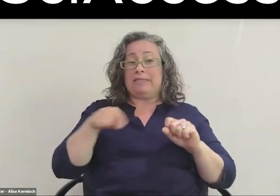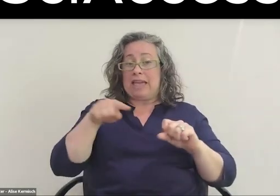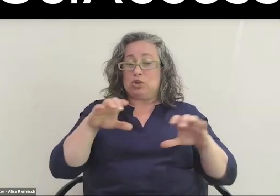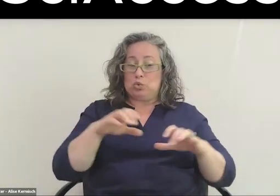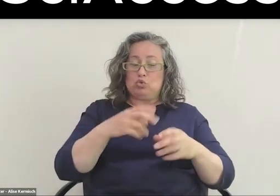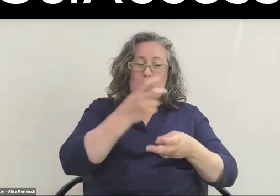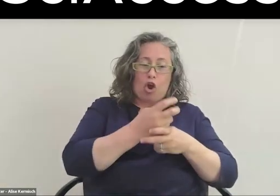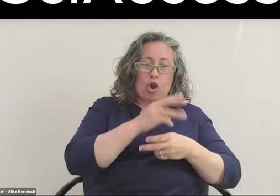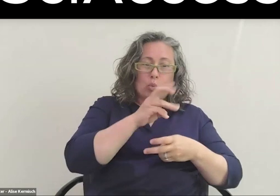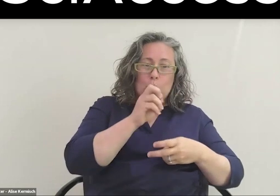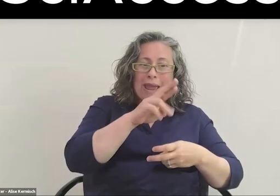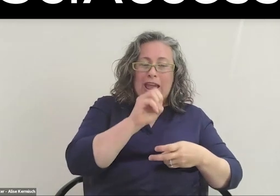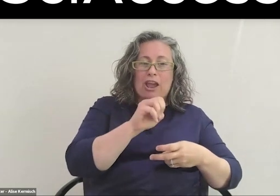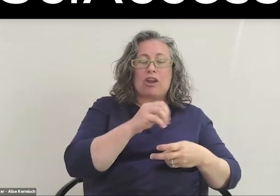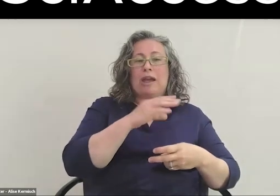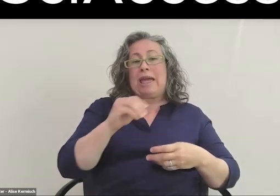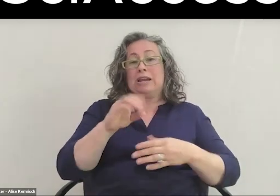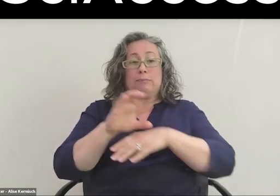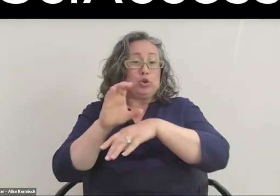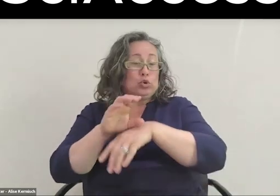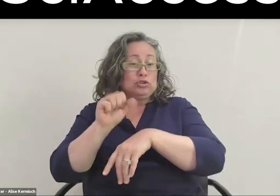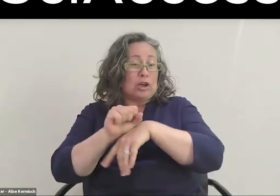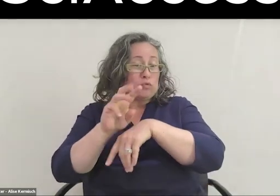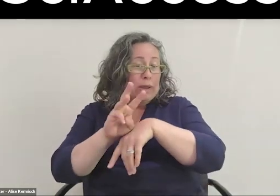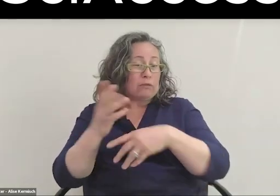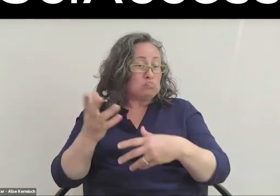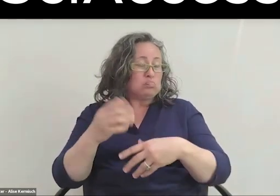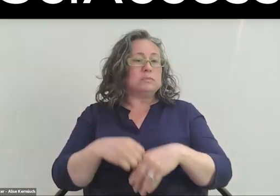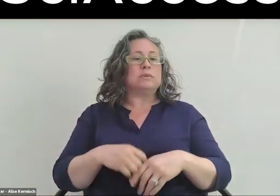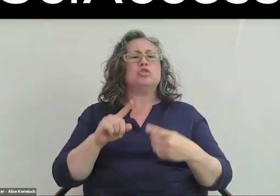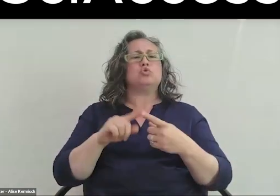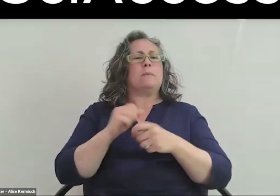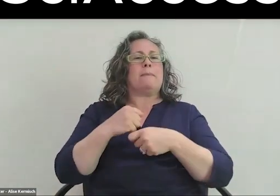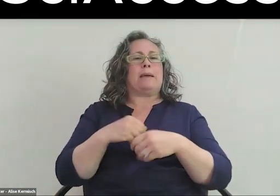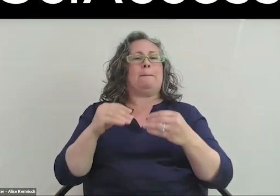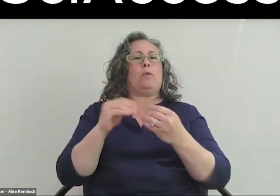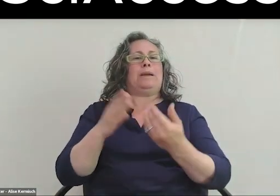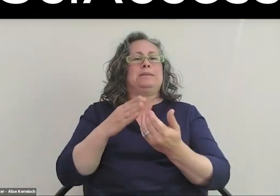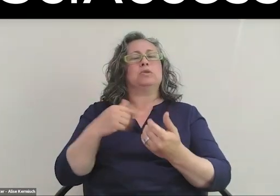and computer software? Again, to make it easy, we seek a solution